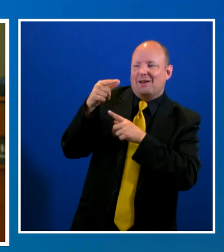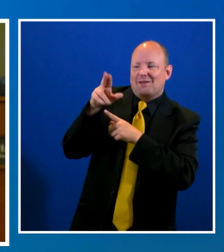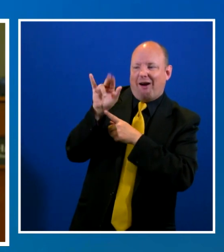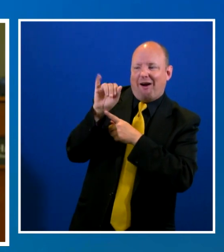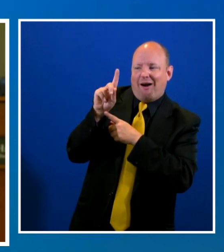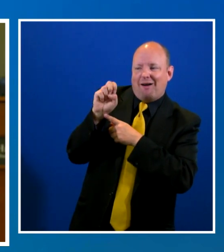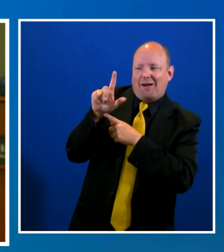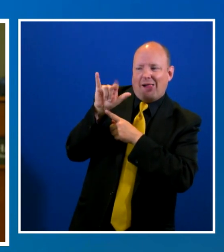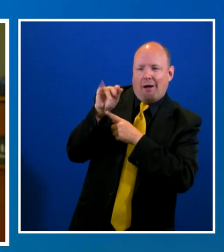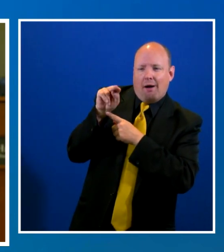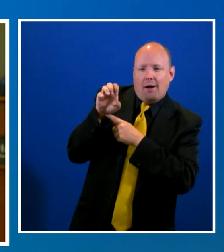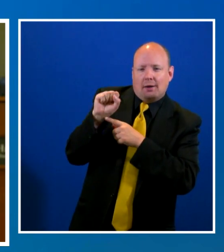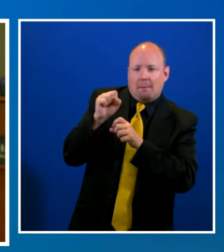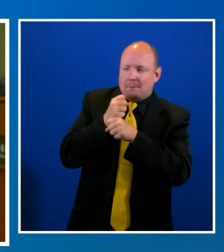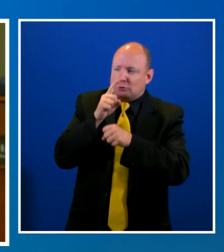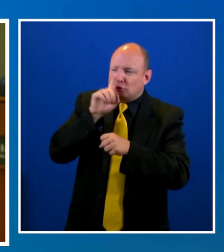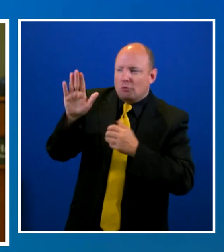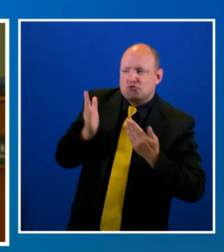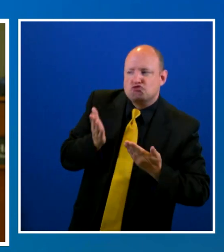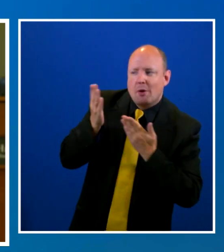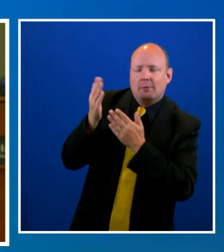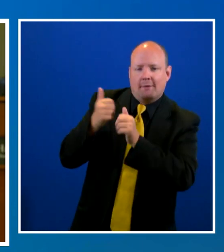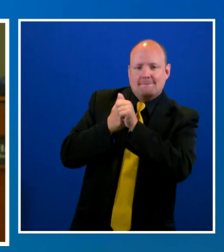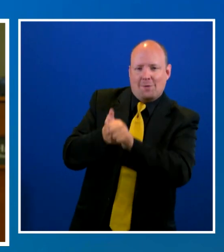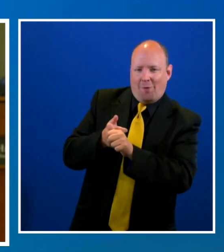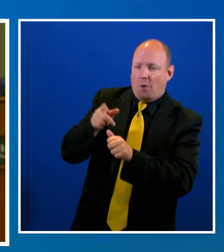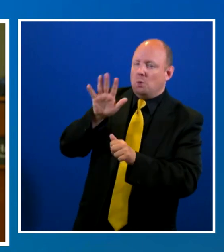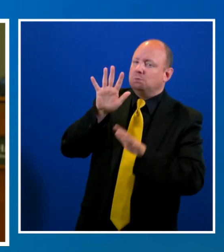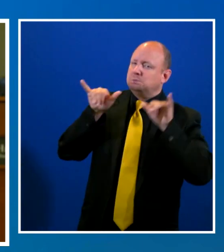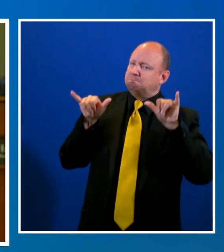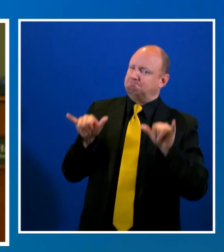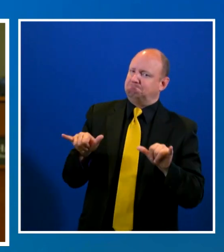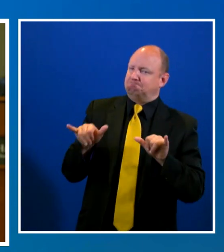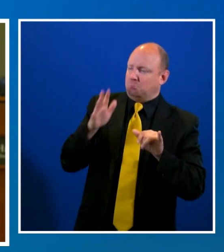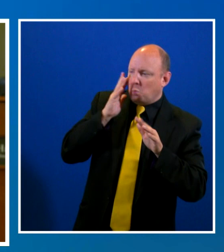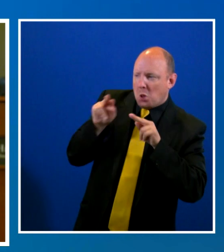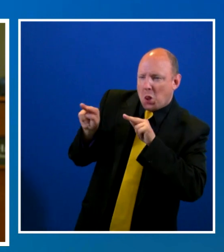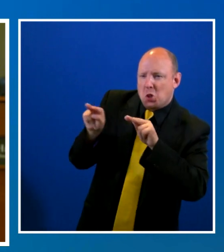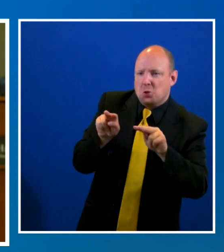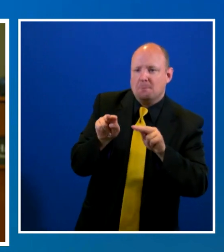Registration for adult and youth activities is now open on the city's website.